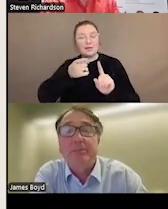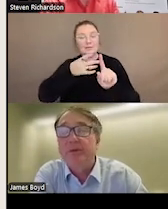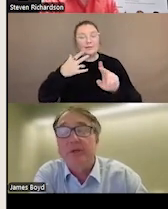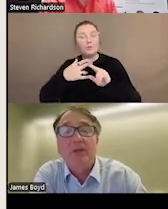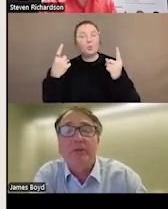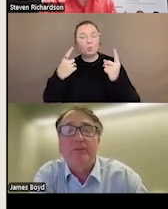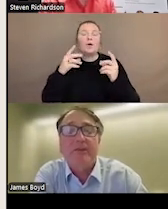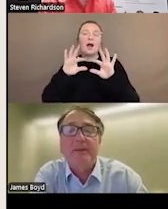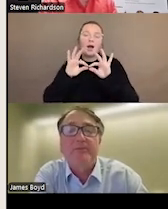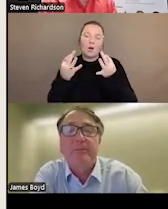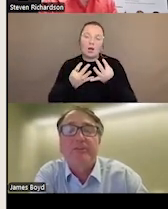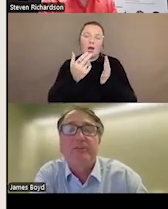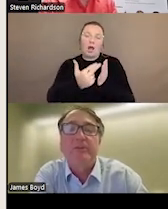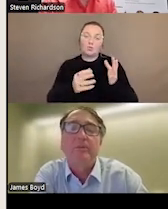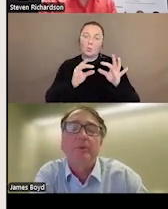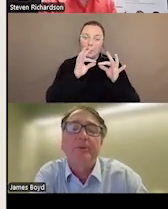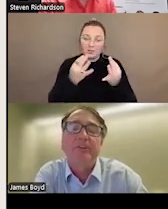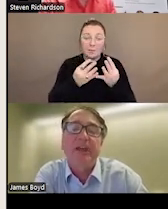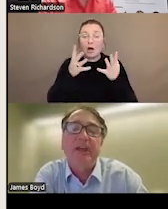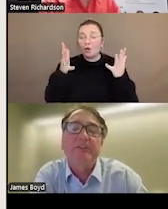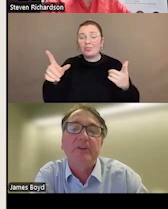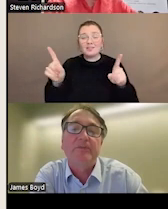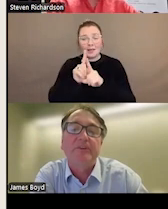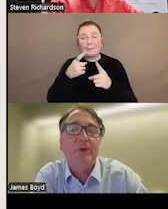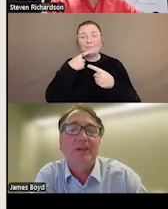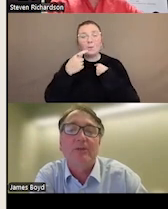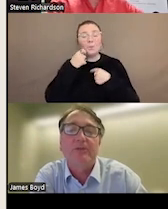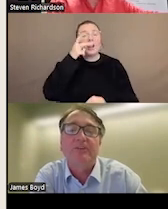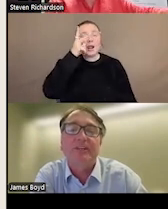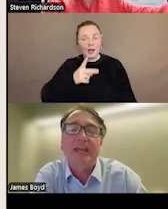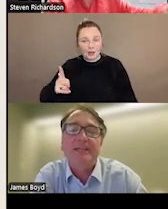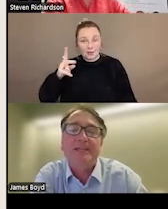but a lot of the same information will be shared. If you want to go through this again,